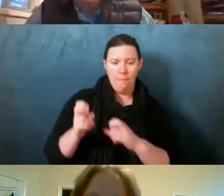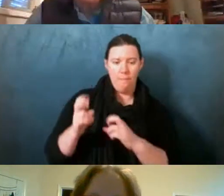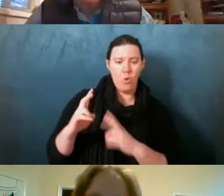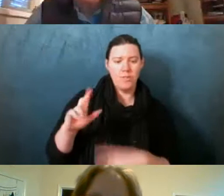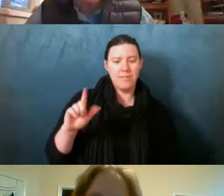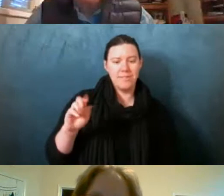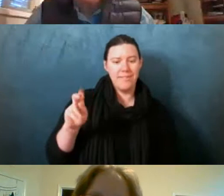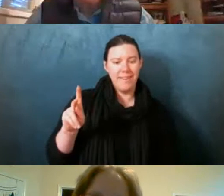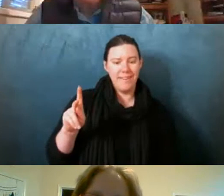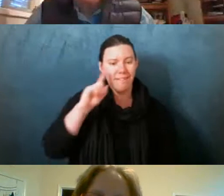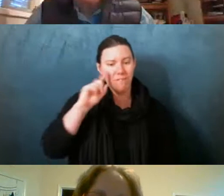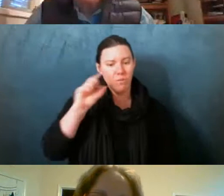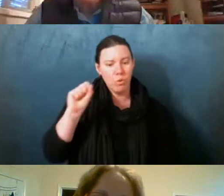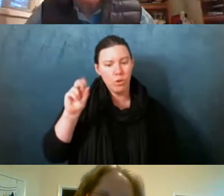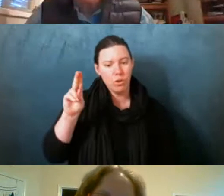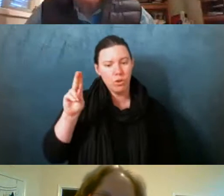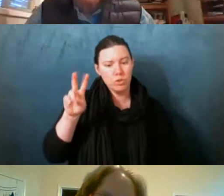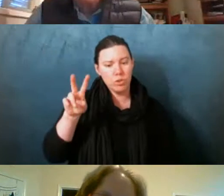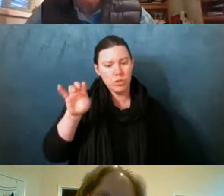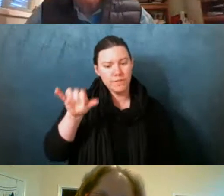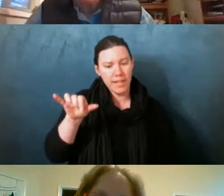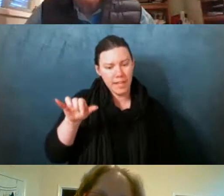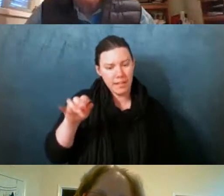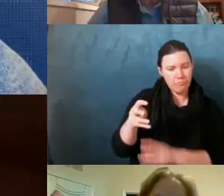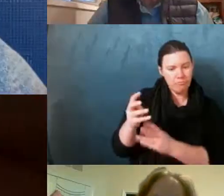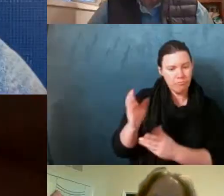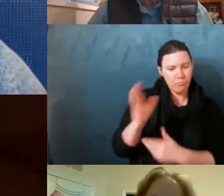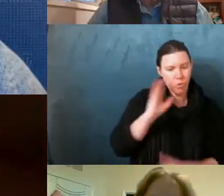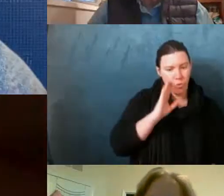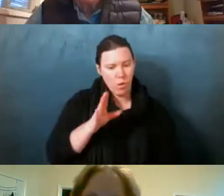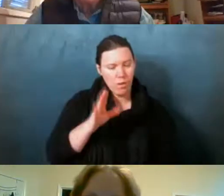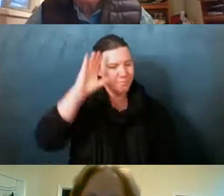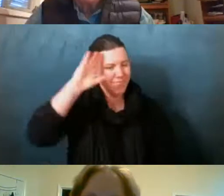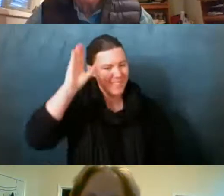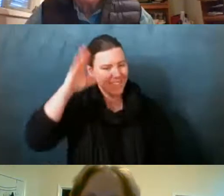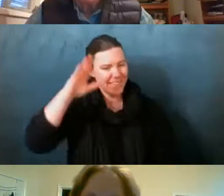And so-- - Hi, Ashley? Go ahead. Hi. Sorry to interrupt.